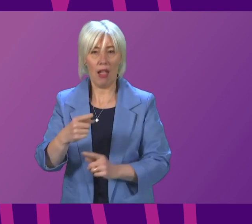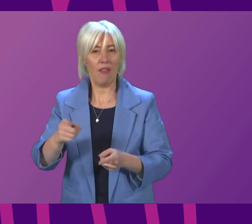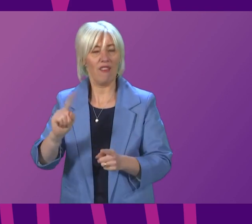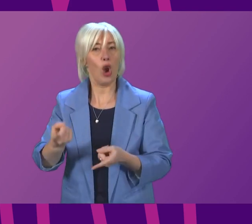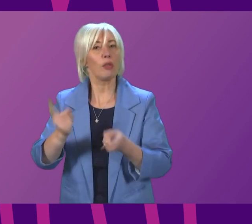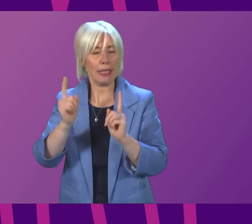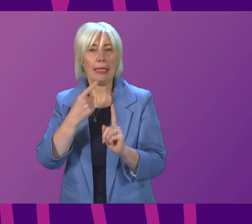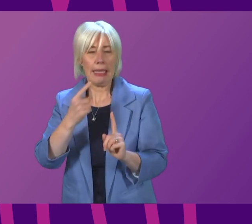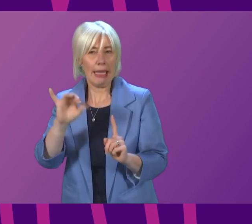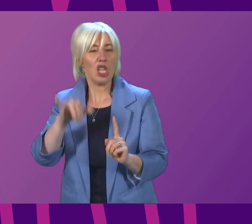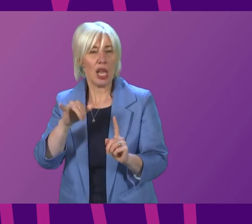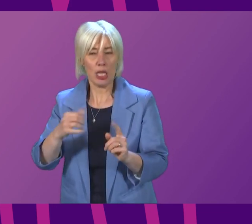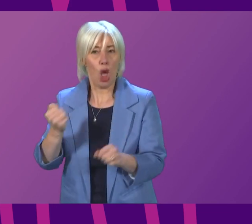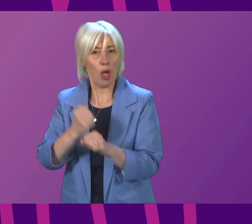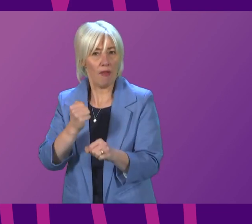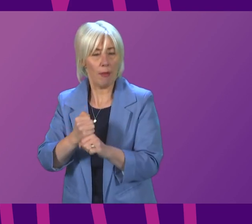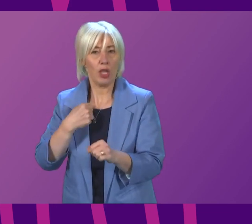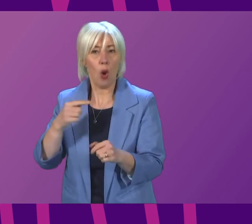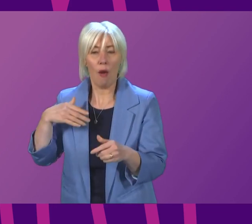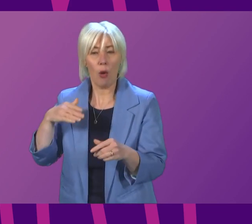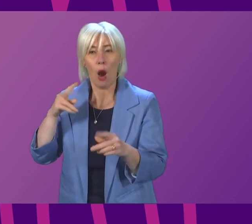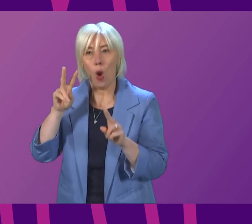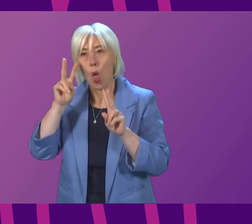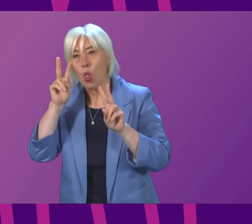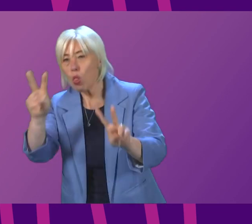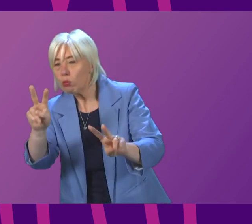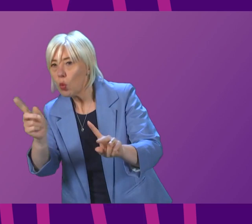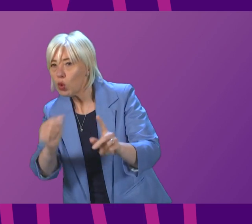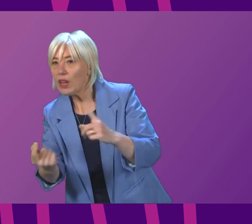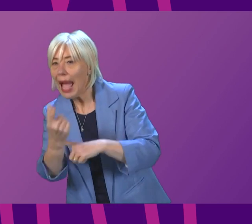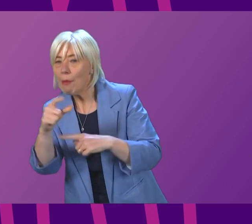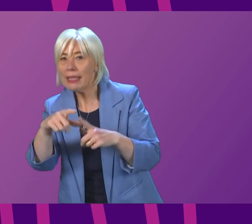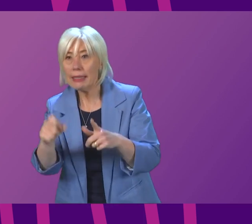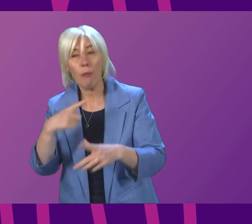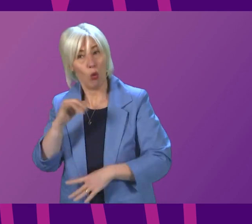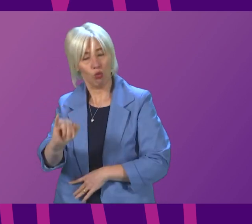that the Government’s predictions in December were wrong, so why are hospitality businesses